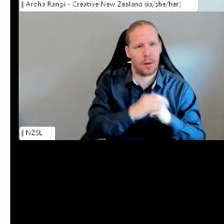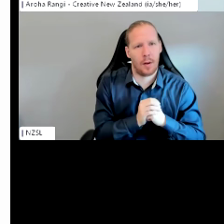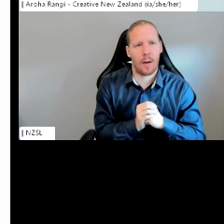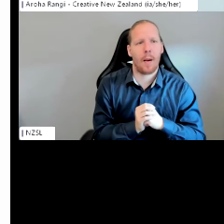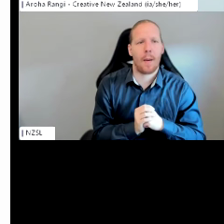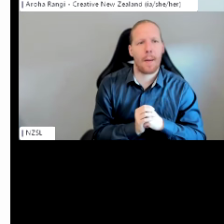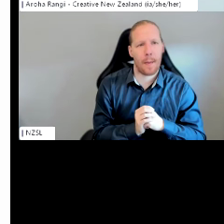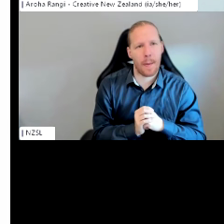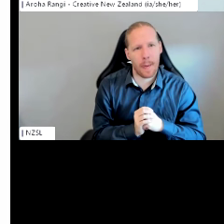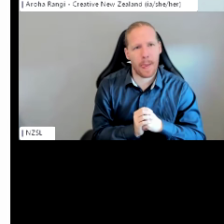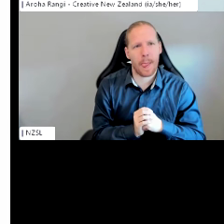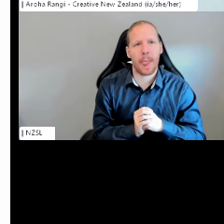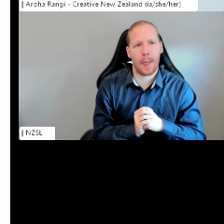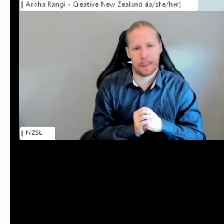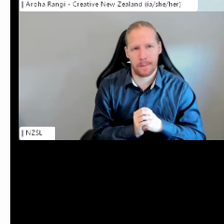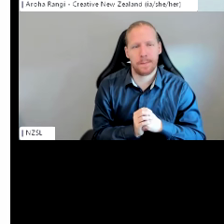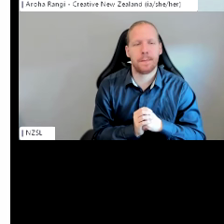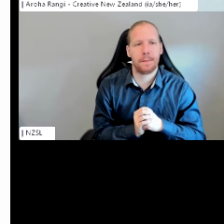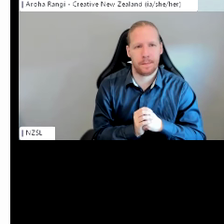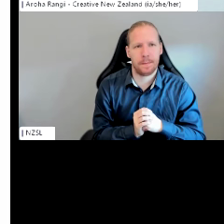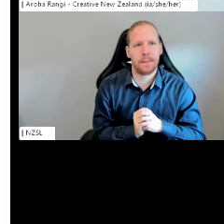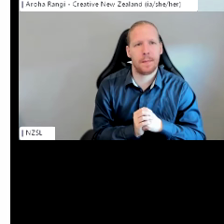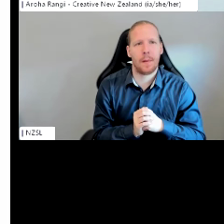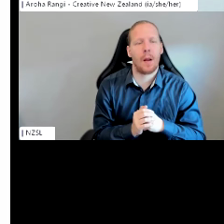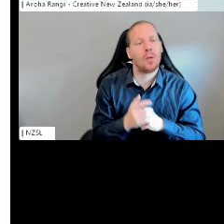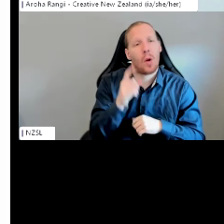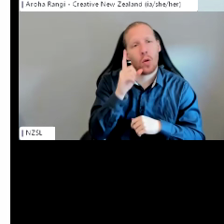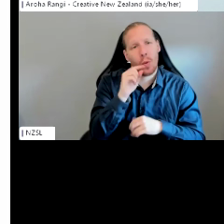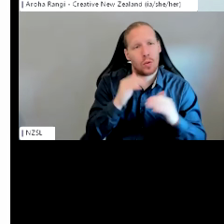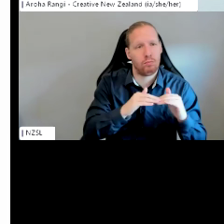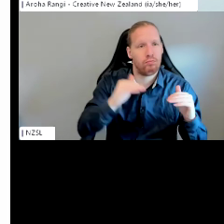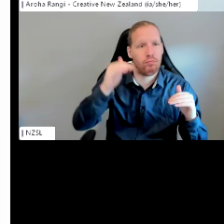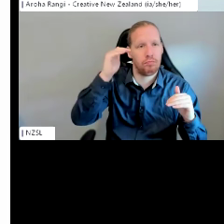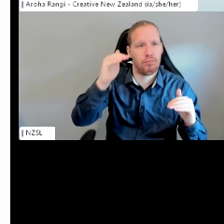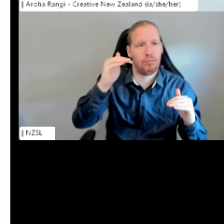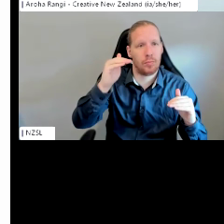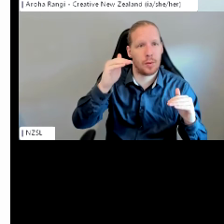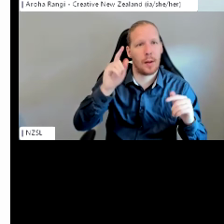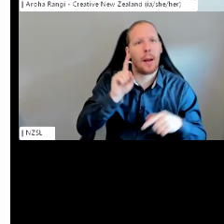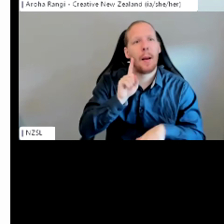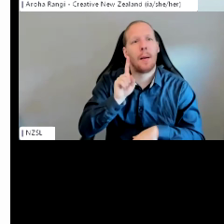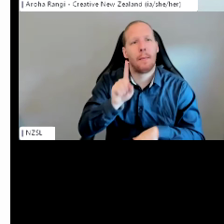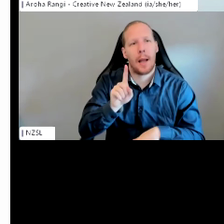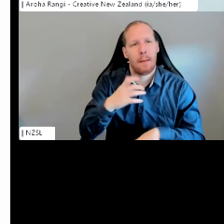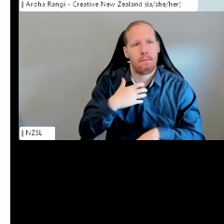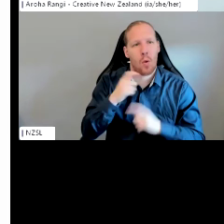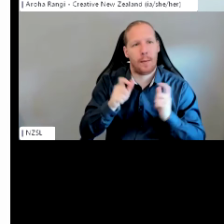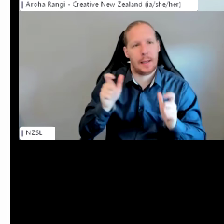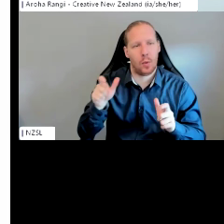it's potentially going up but again uh increasing numbers of people wanting to volunteer. Um and we